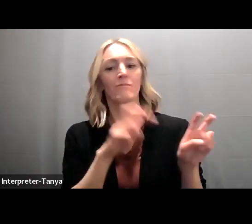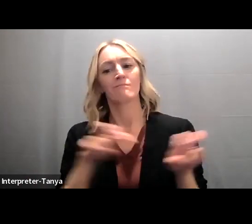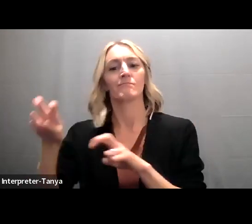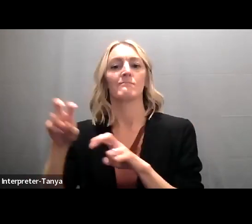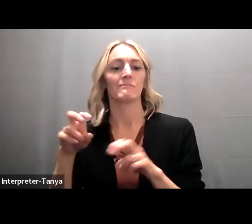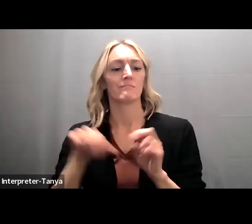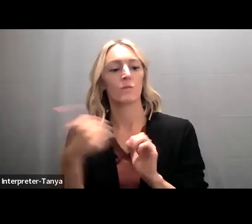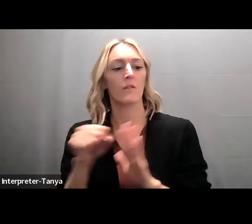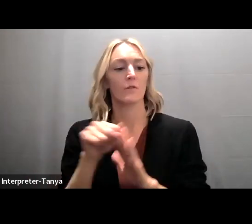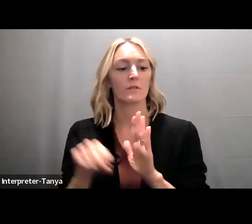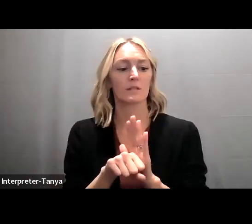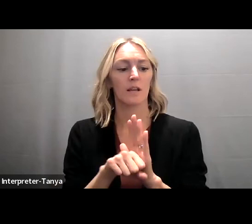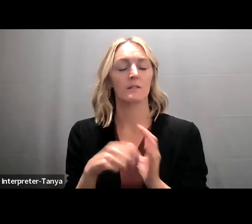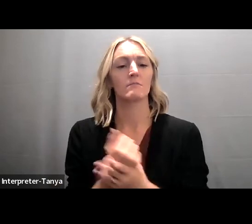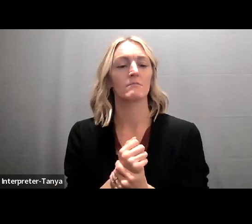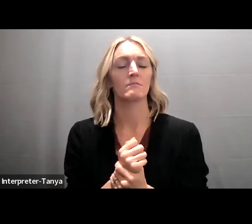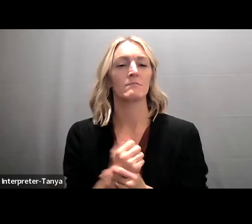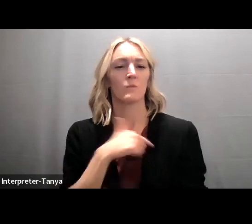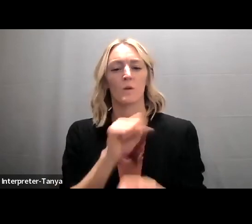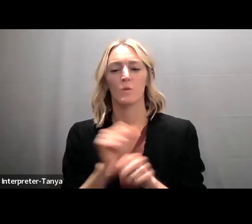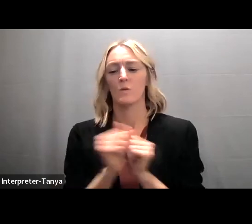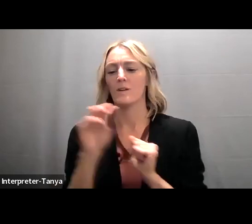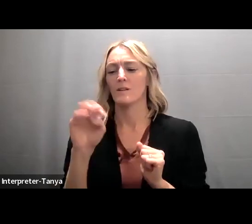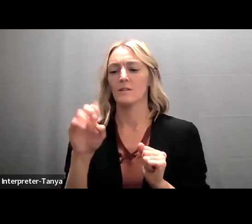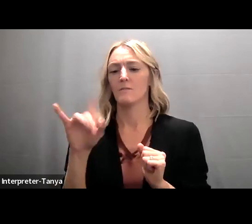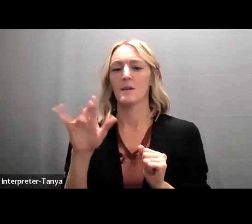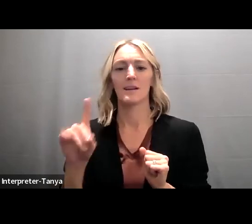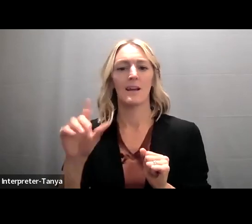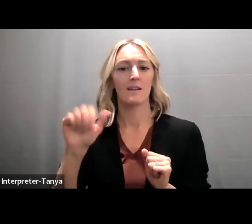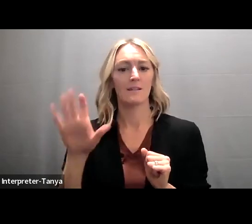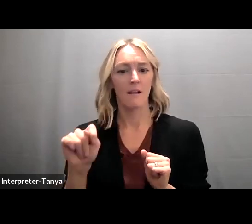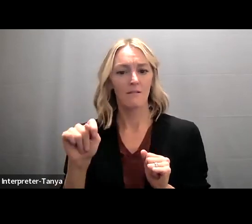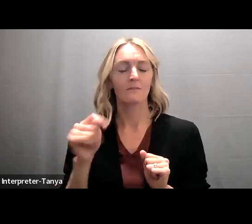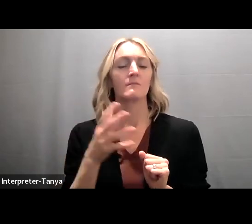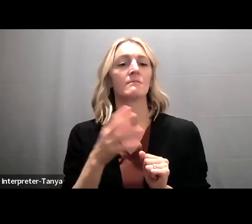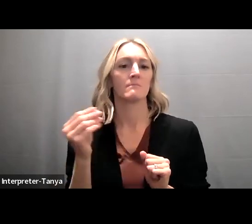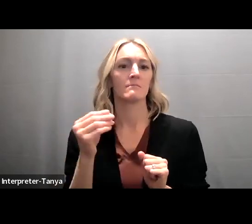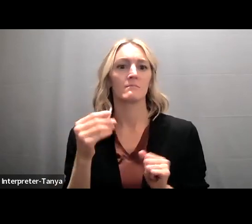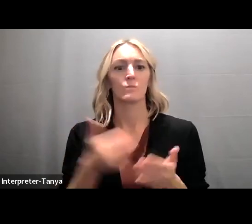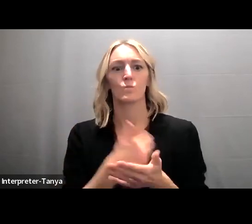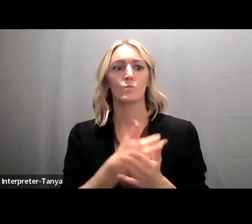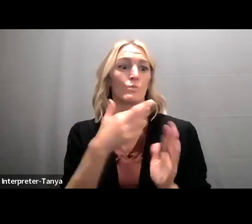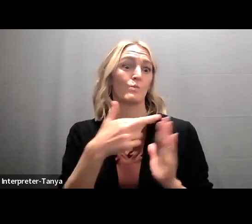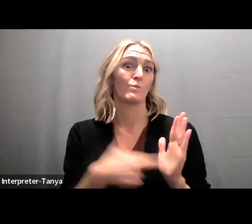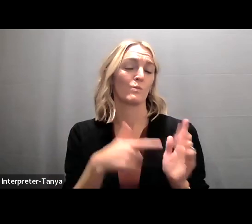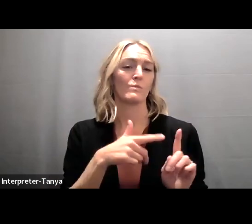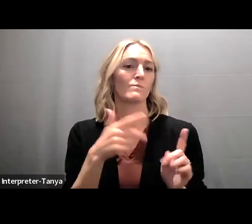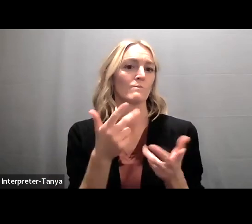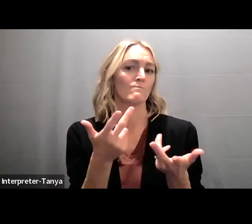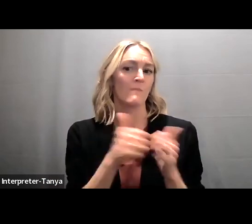act and looking at these new rules and how that would play out for somebody who has had